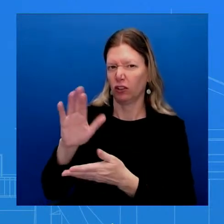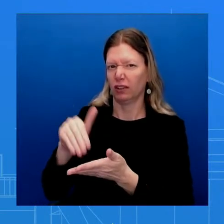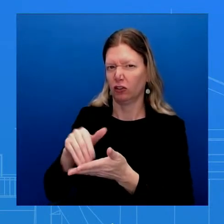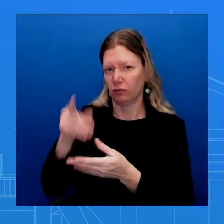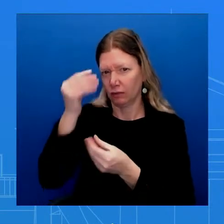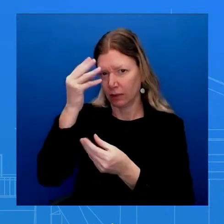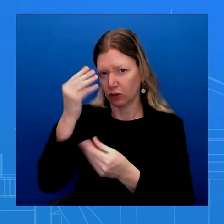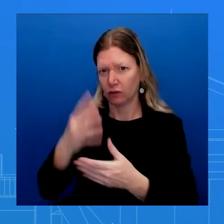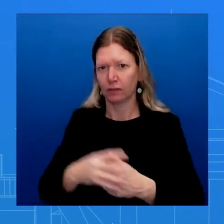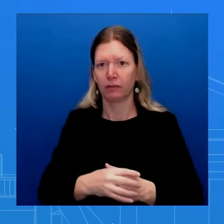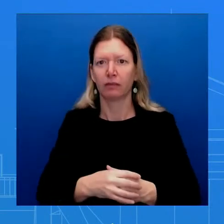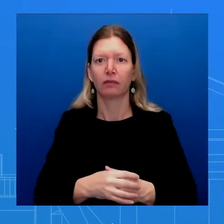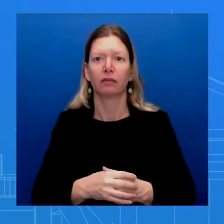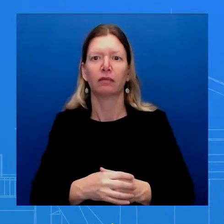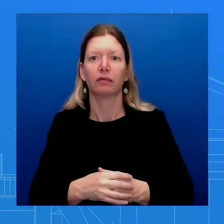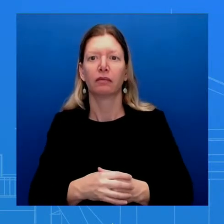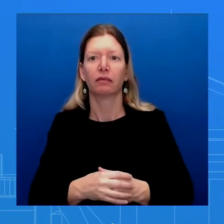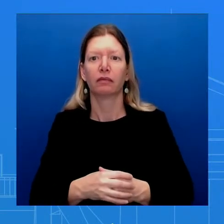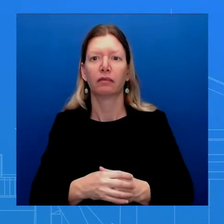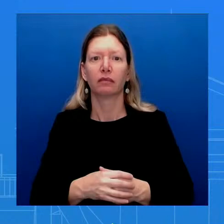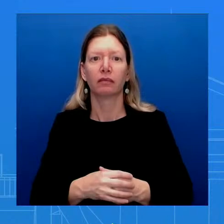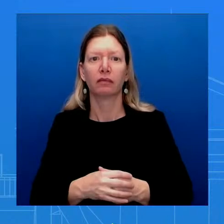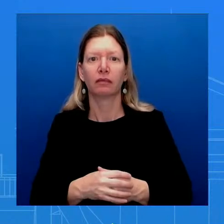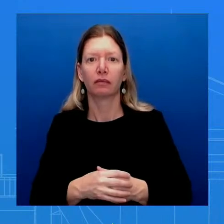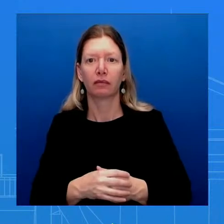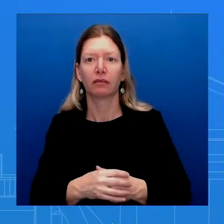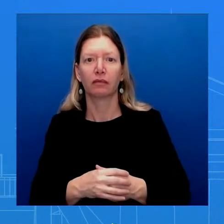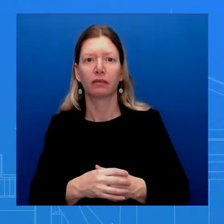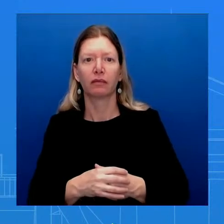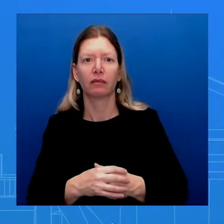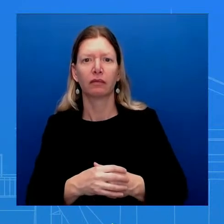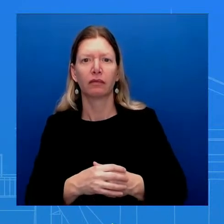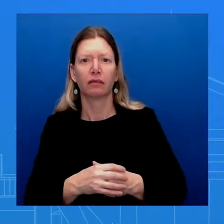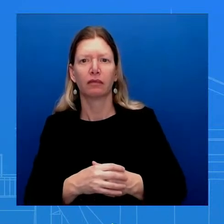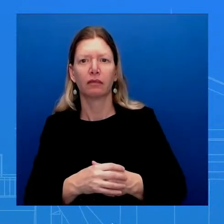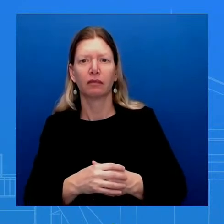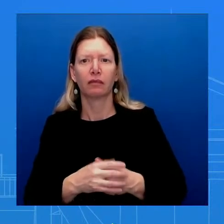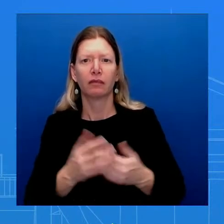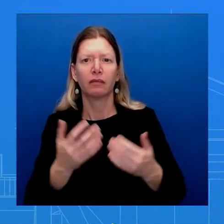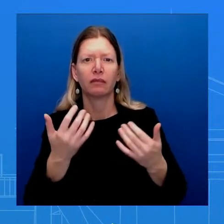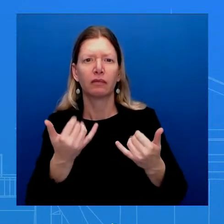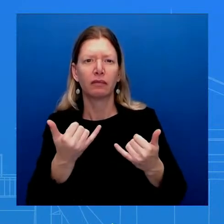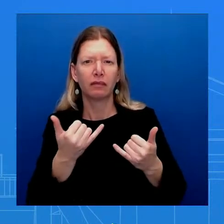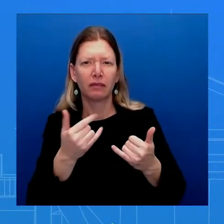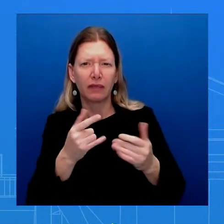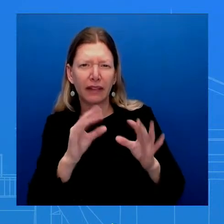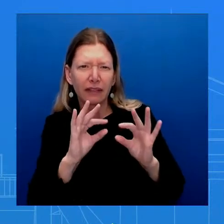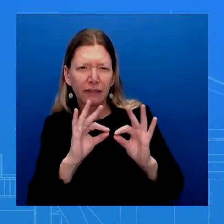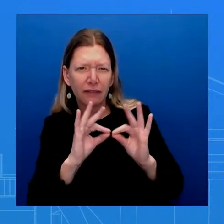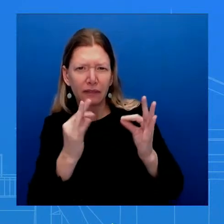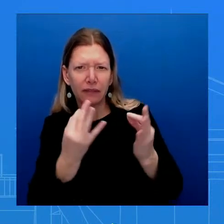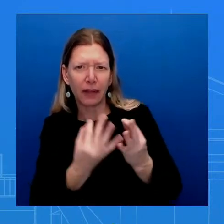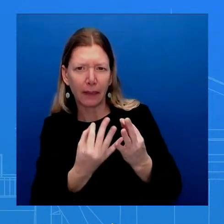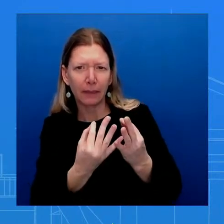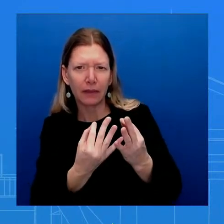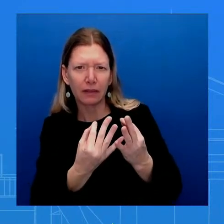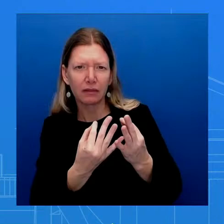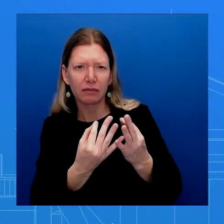Can you tell us what that conversation was like for him? Ms. Jean-Pierre: So, look, you heard from -- from my NSC colleague, the Admiral, about --